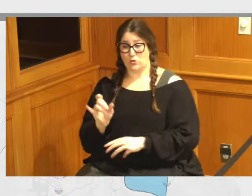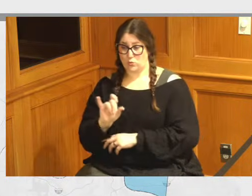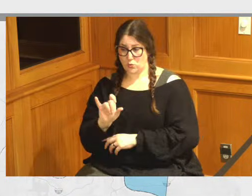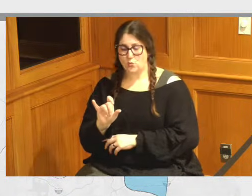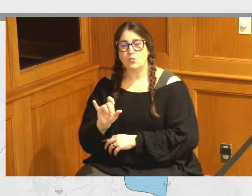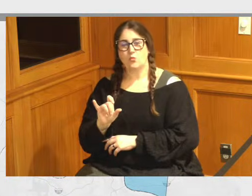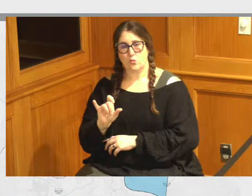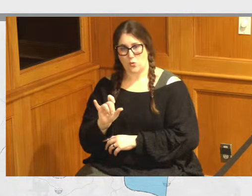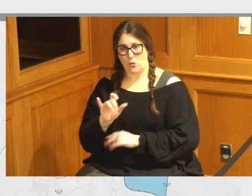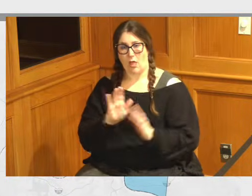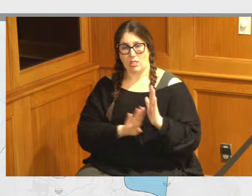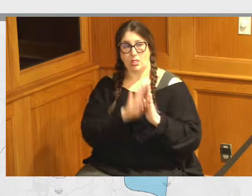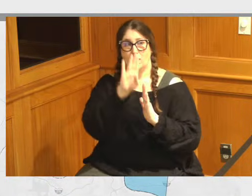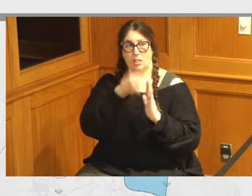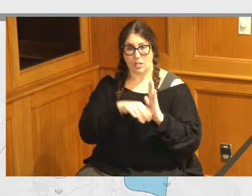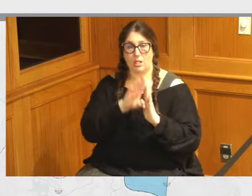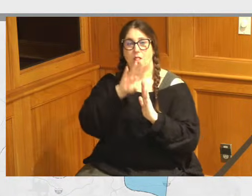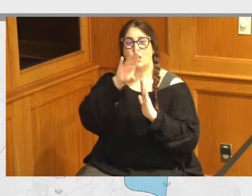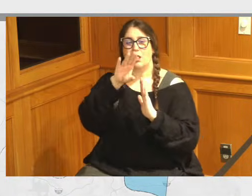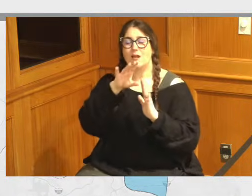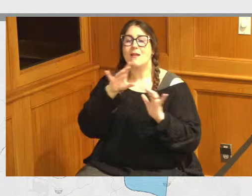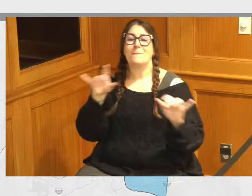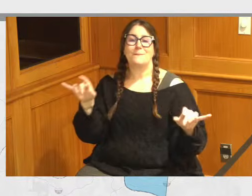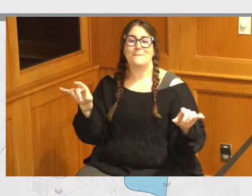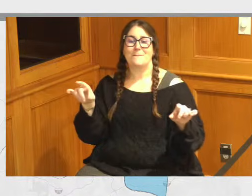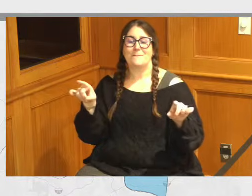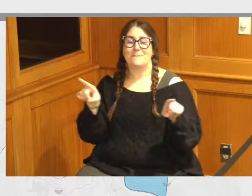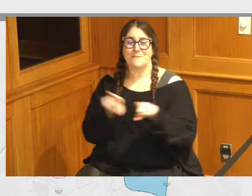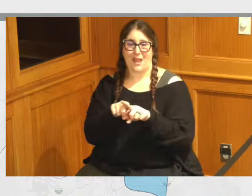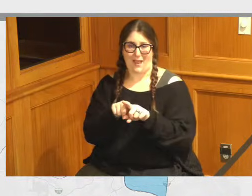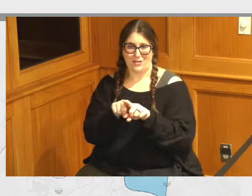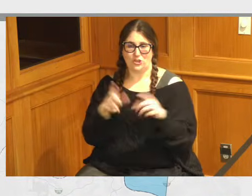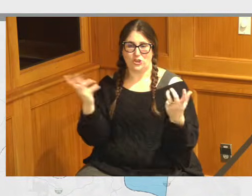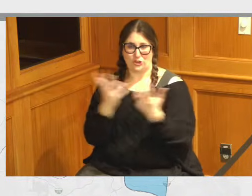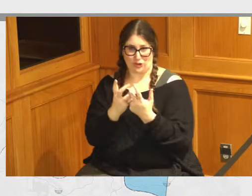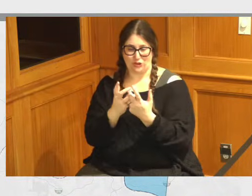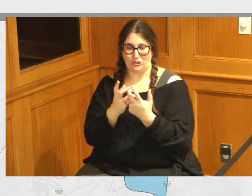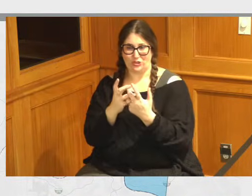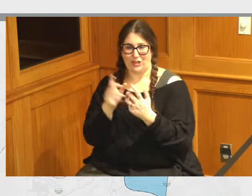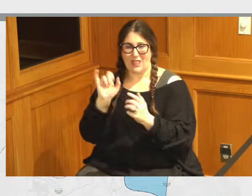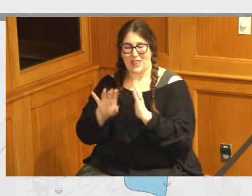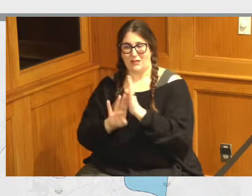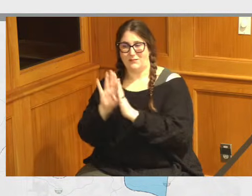nicely with the influenza hospitalization slides that I just showed. This is really promising.